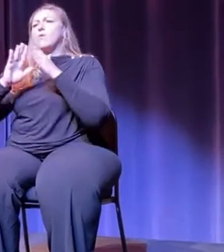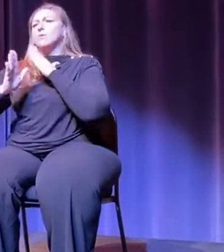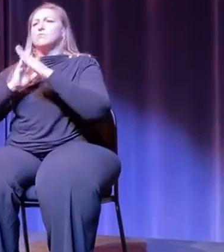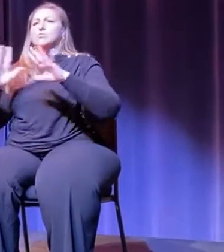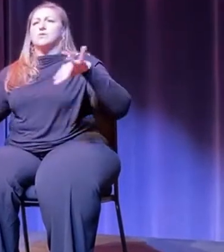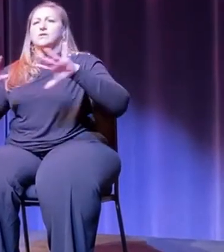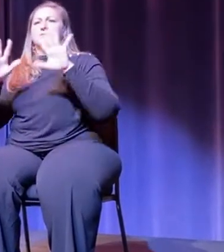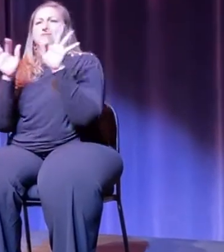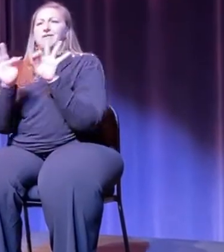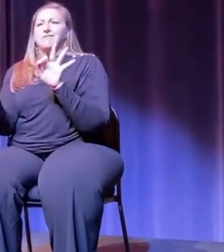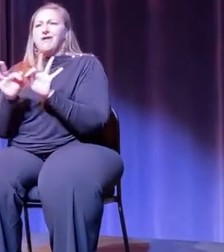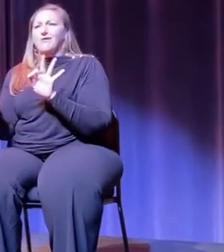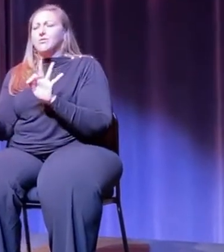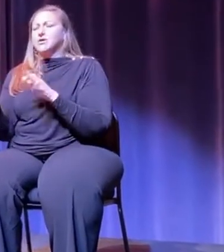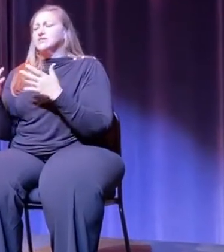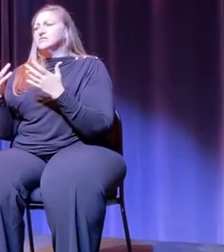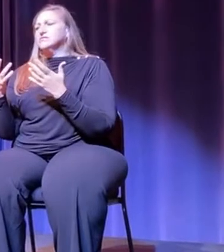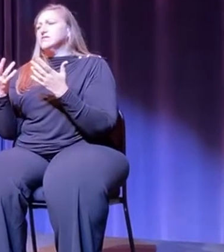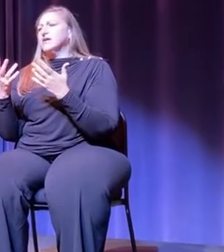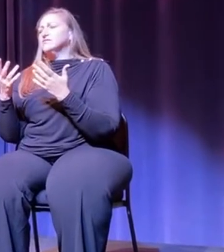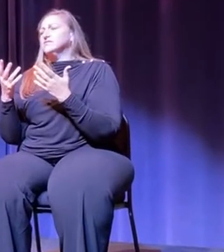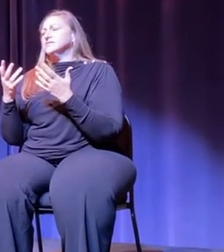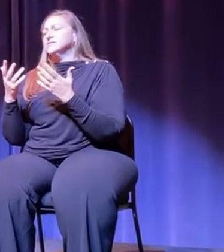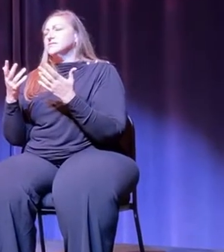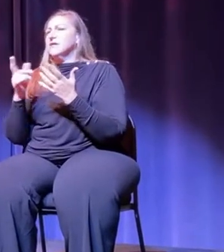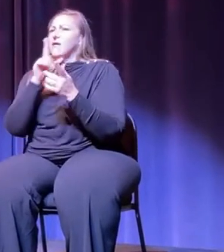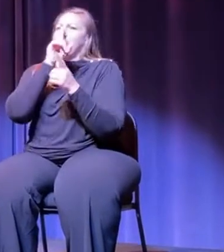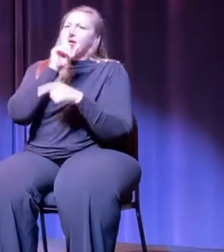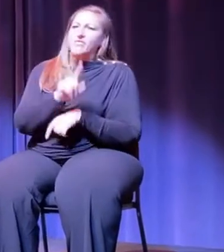in a way that's authentic and untranslated, whatever that means for you